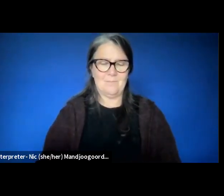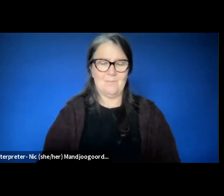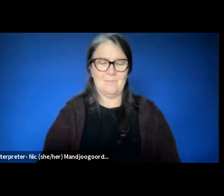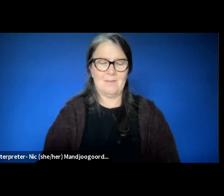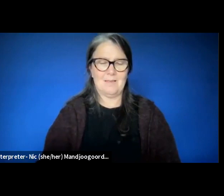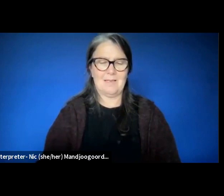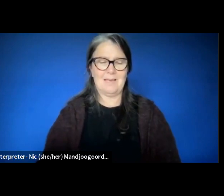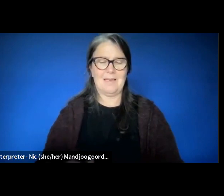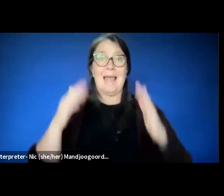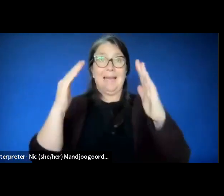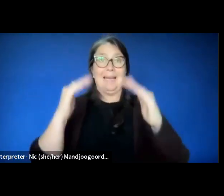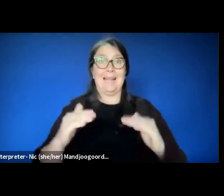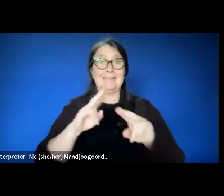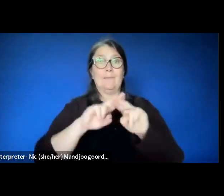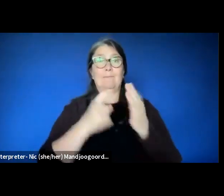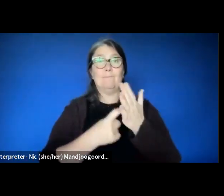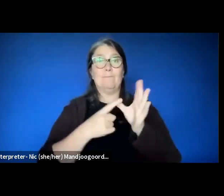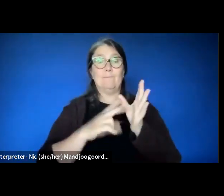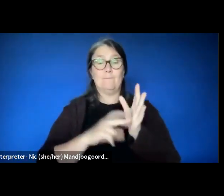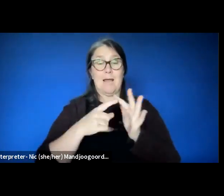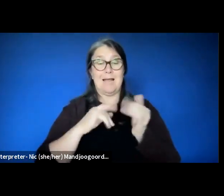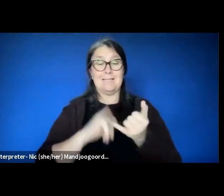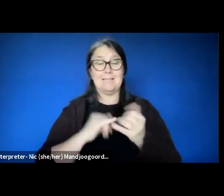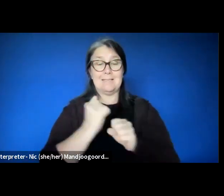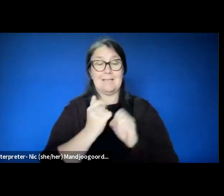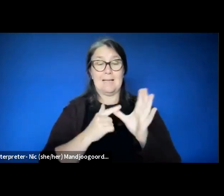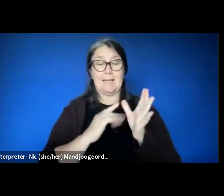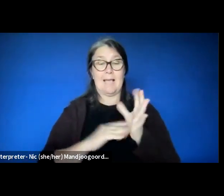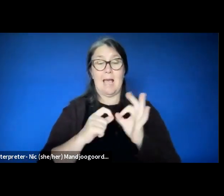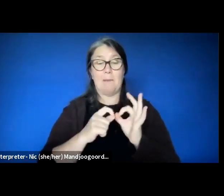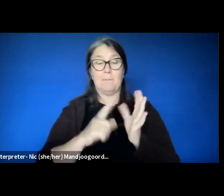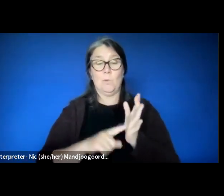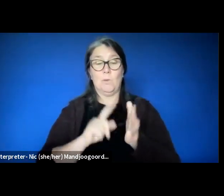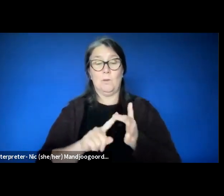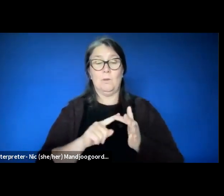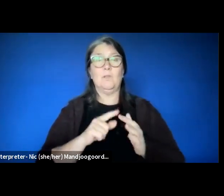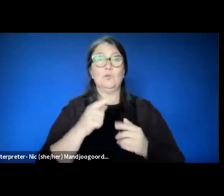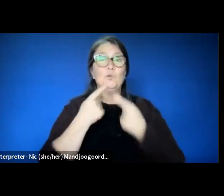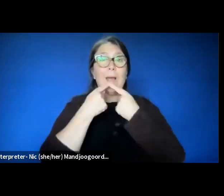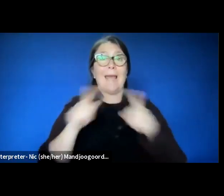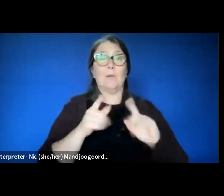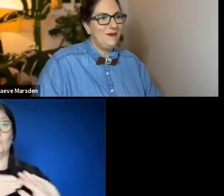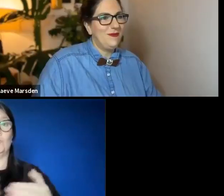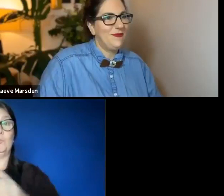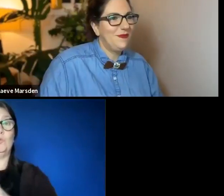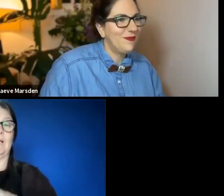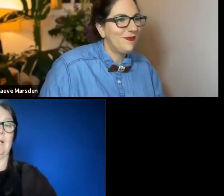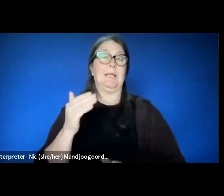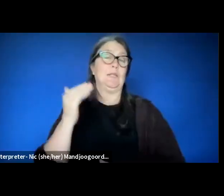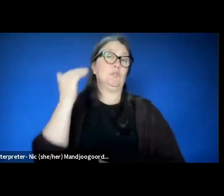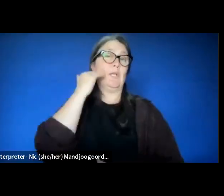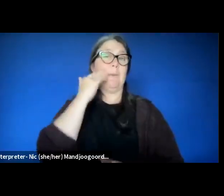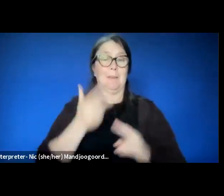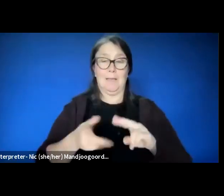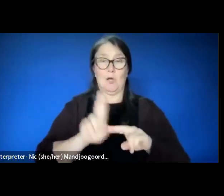be heading over to Francis Ghana be heading over to Francis Gamble chief executive officer who we heard from earlier about for Australia to. announce announce the community chat